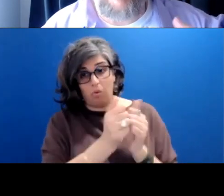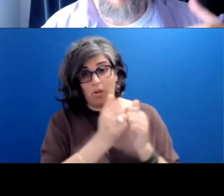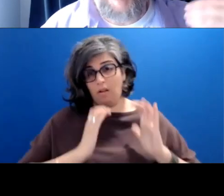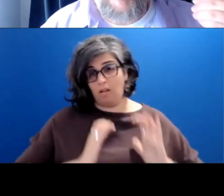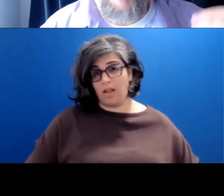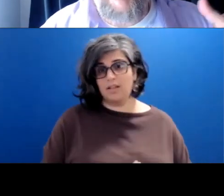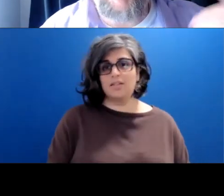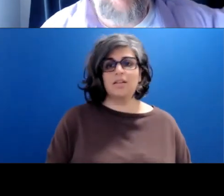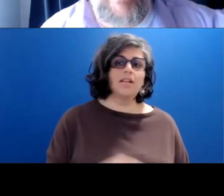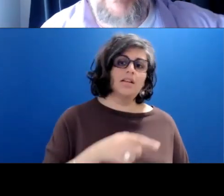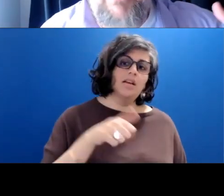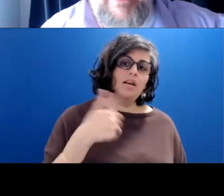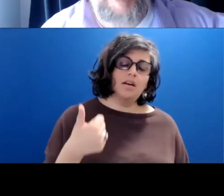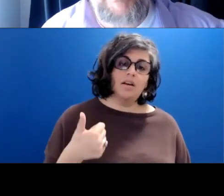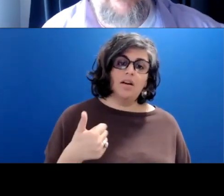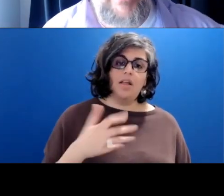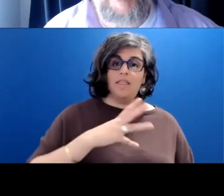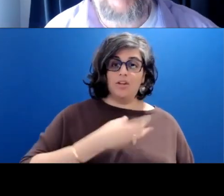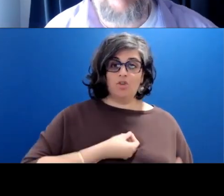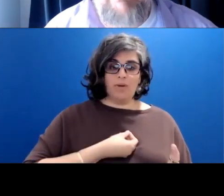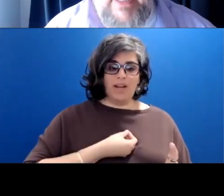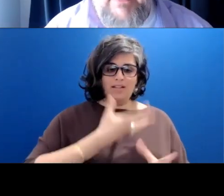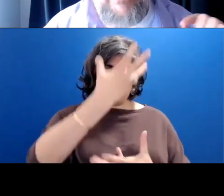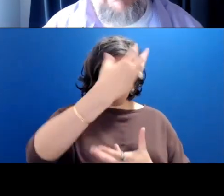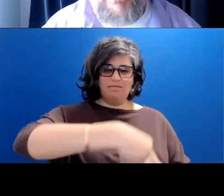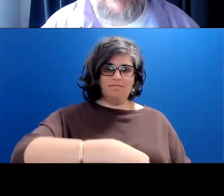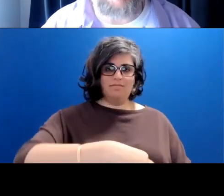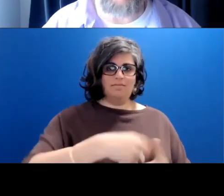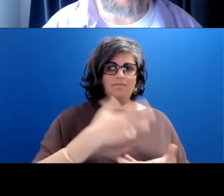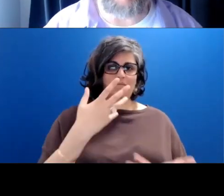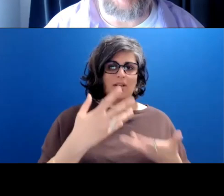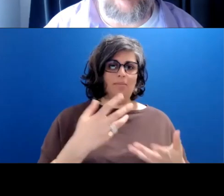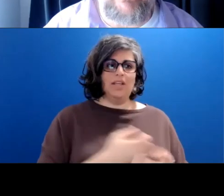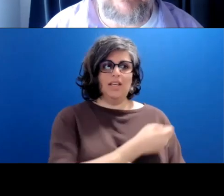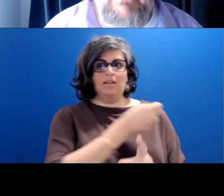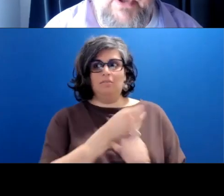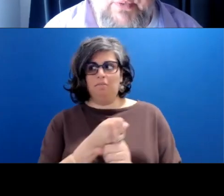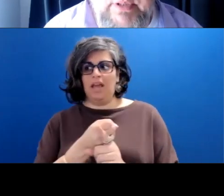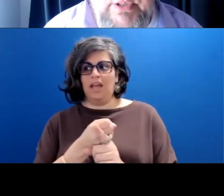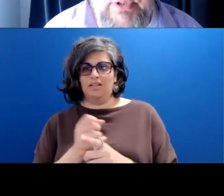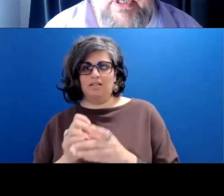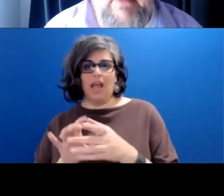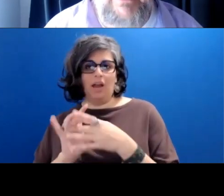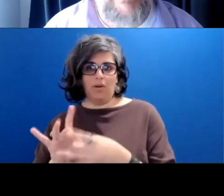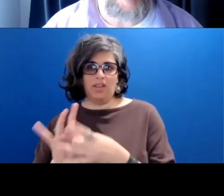where the trans pieces of things may be impacting that strong therapeutic relationship.